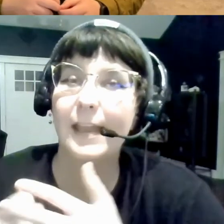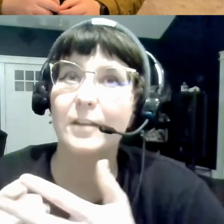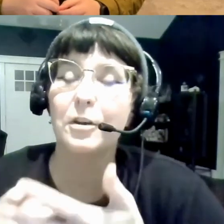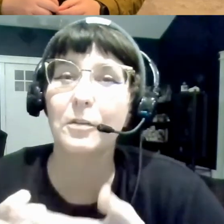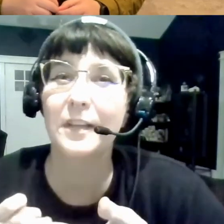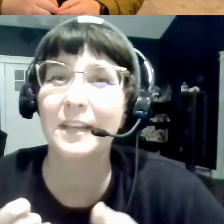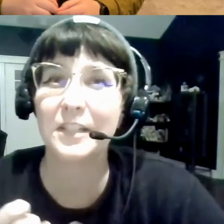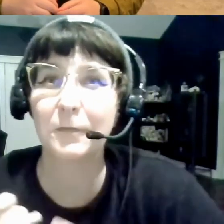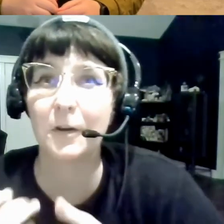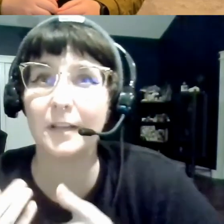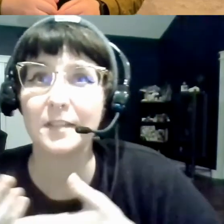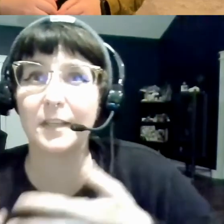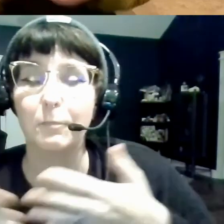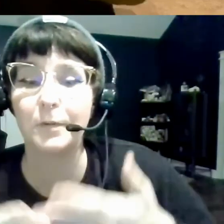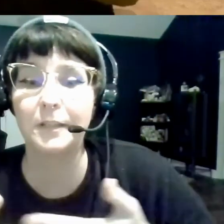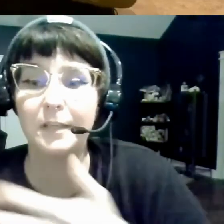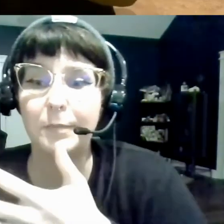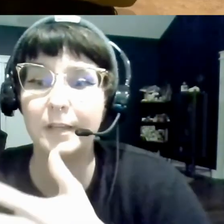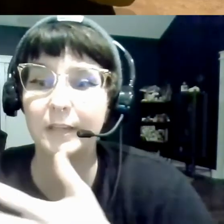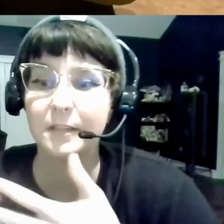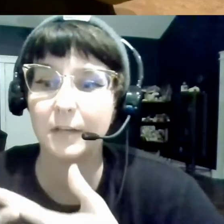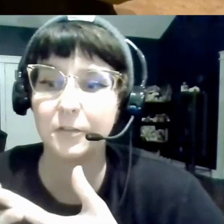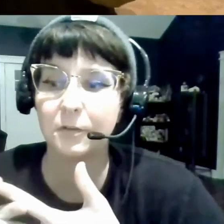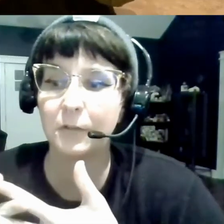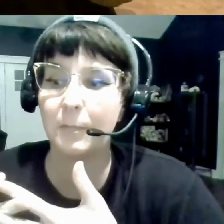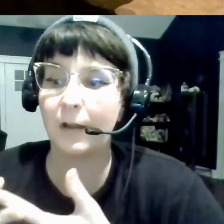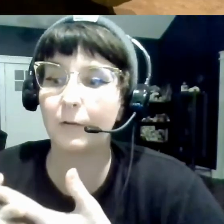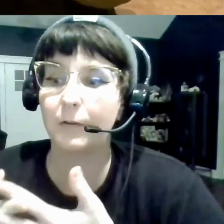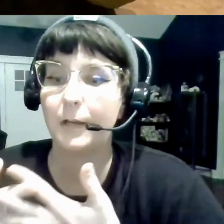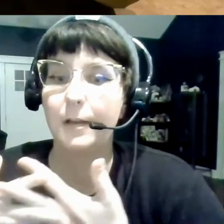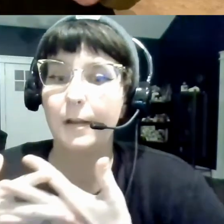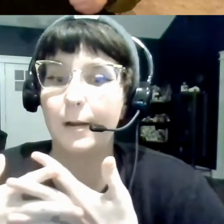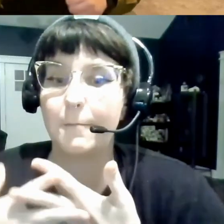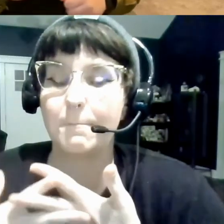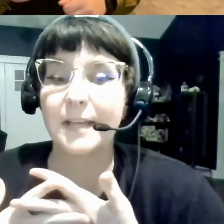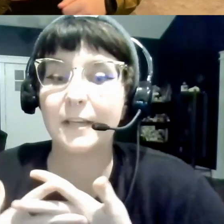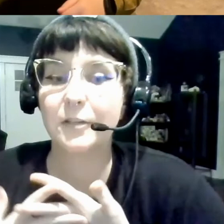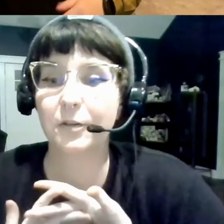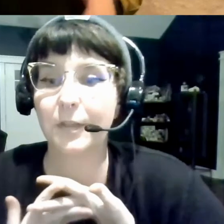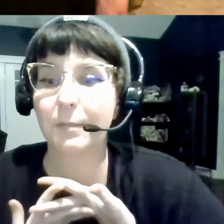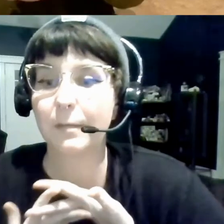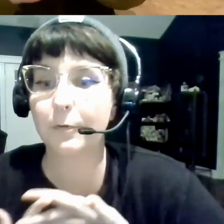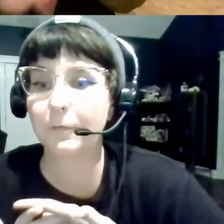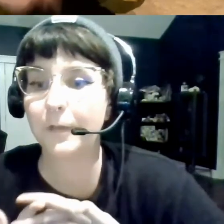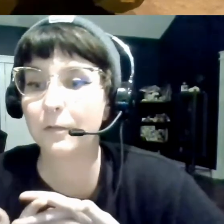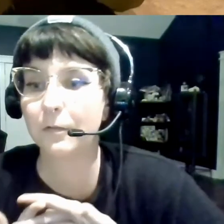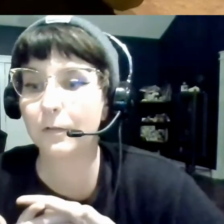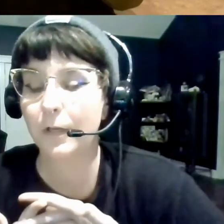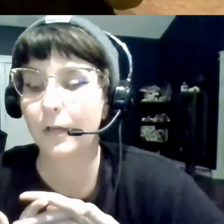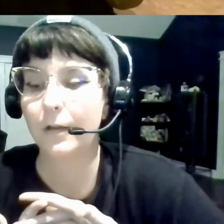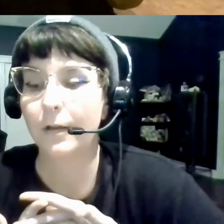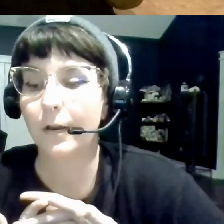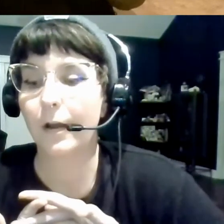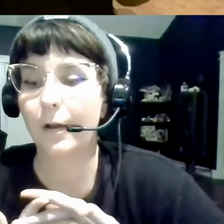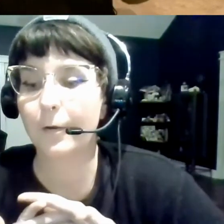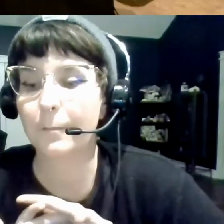hand-holding as far as really being intentional about making sure that people feel comfortable